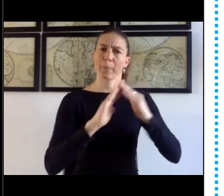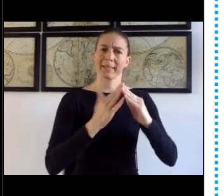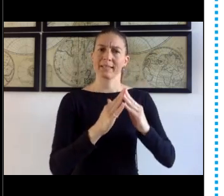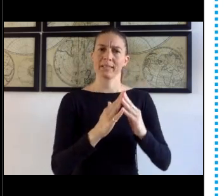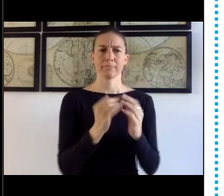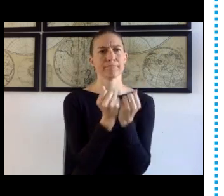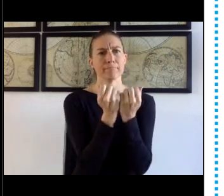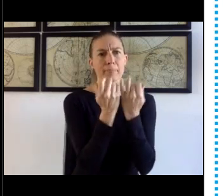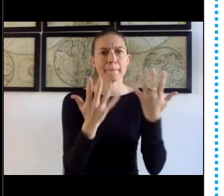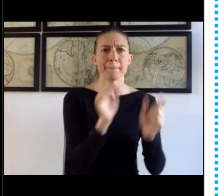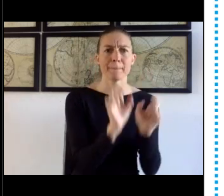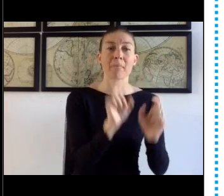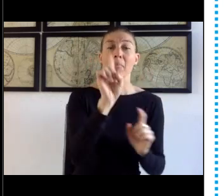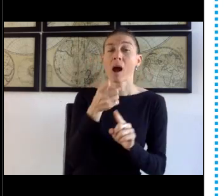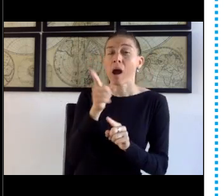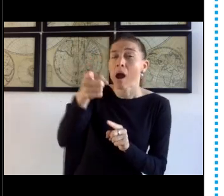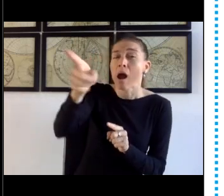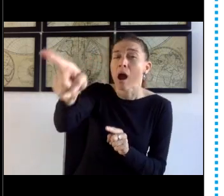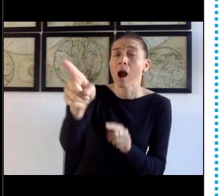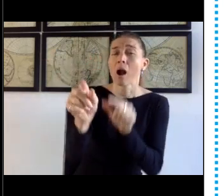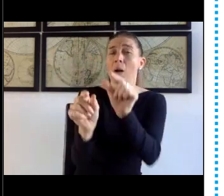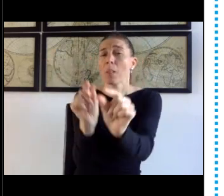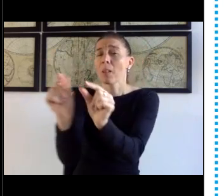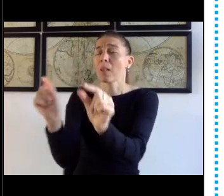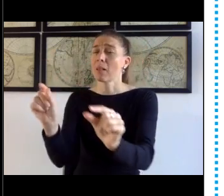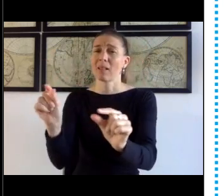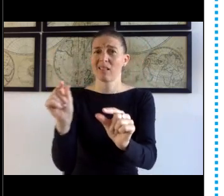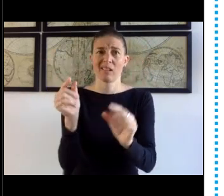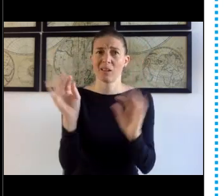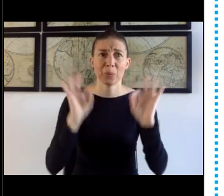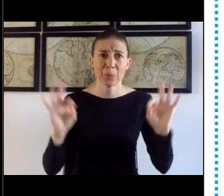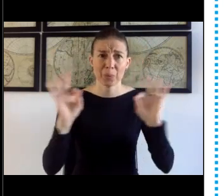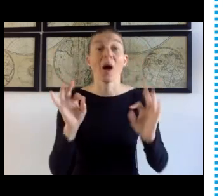we are still relatively lucky because this chapter is excluded